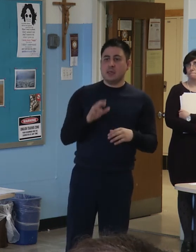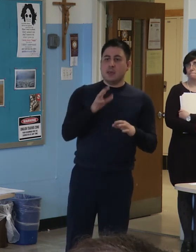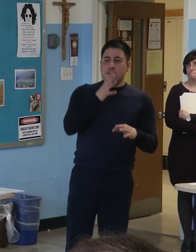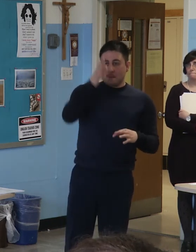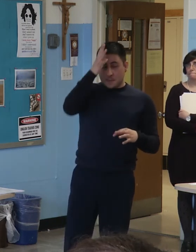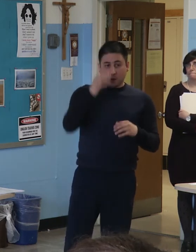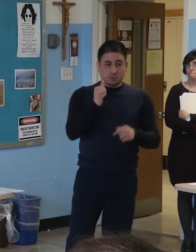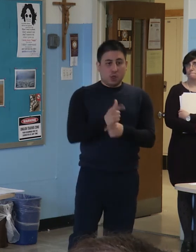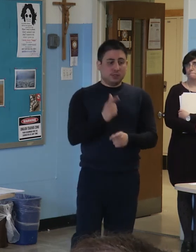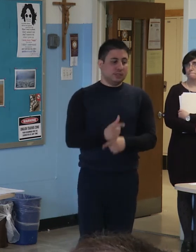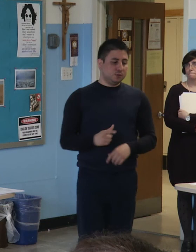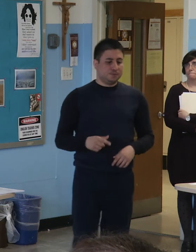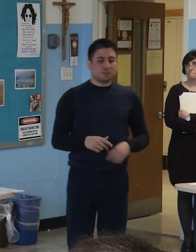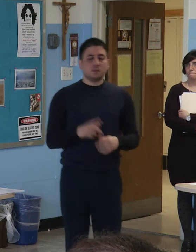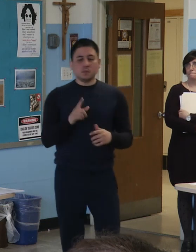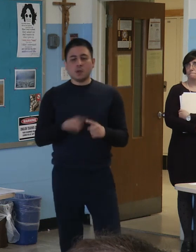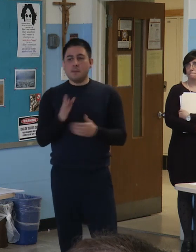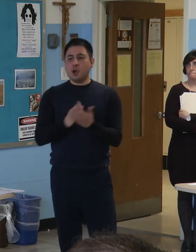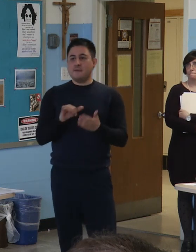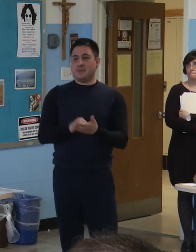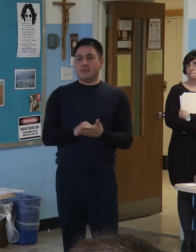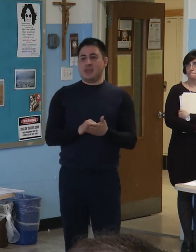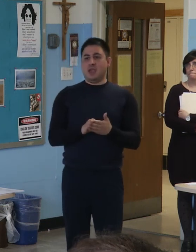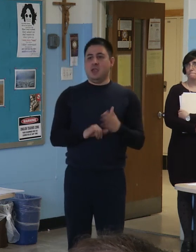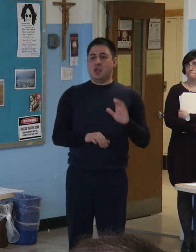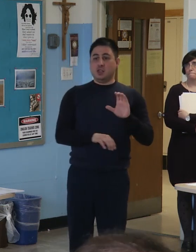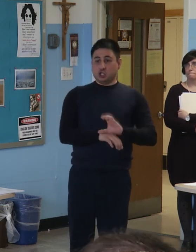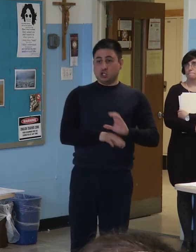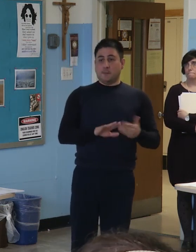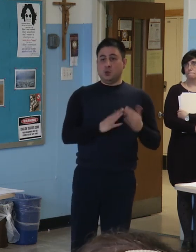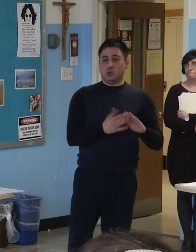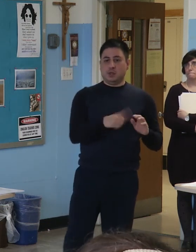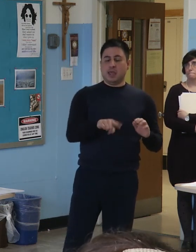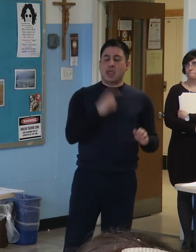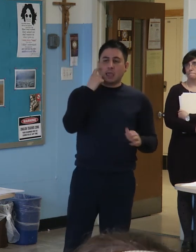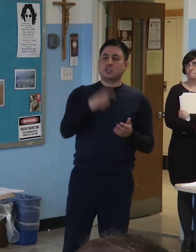siblings, and a part of that part of the church community and acknowledging, you know,